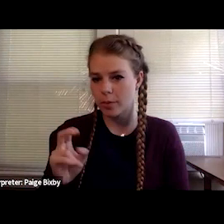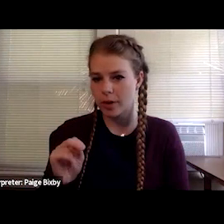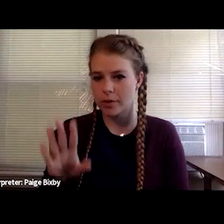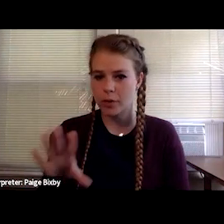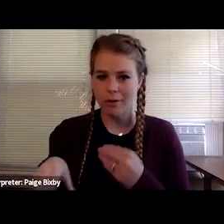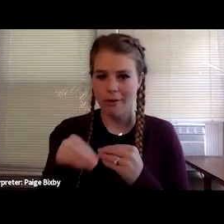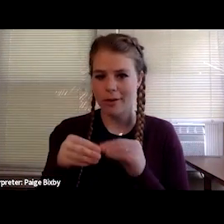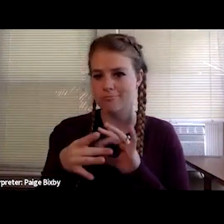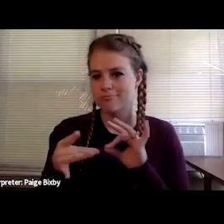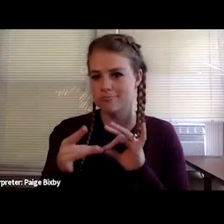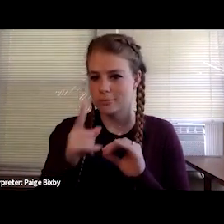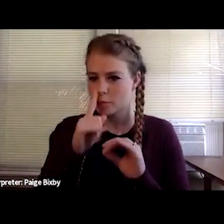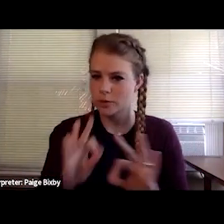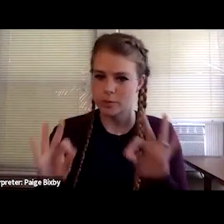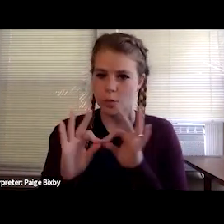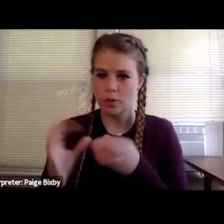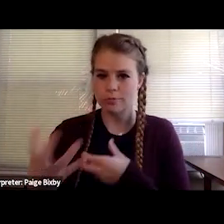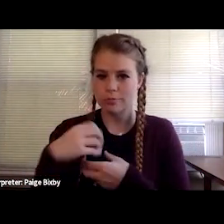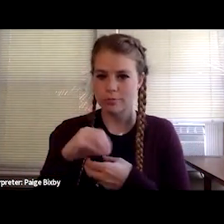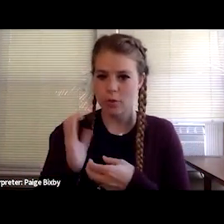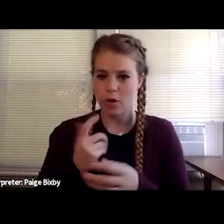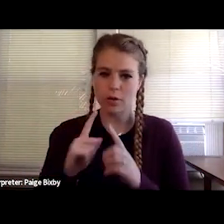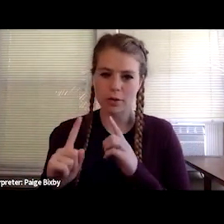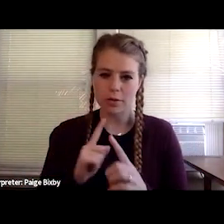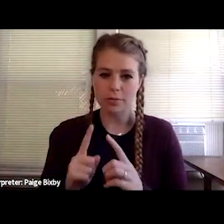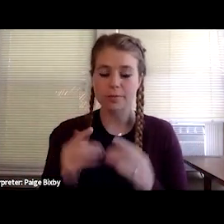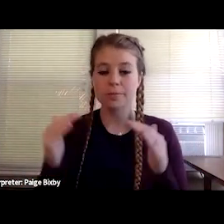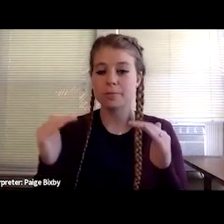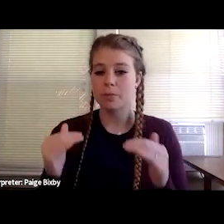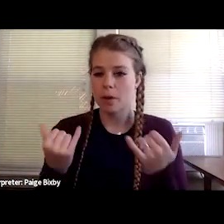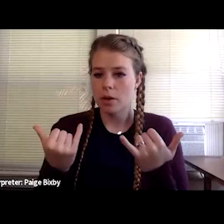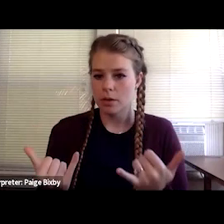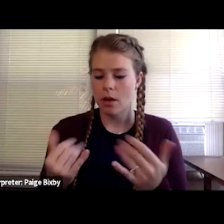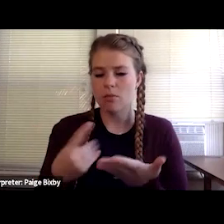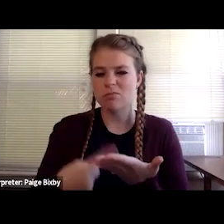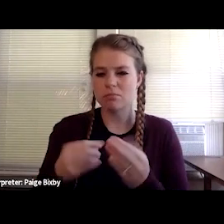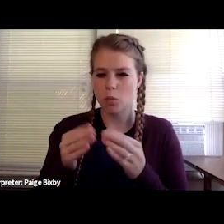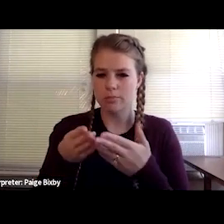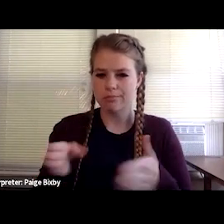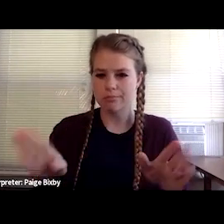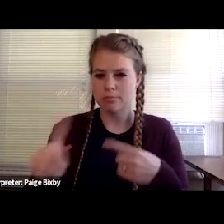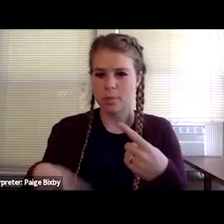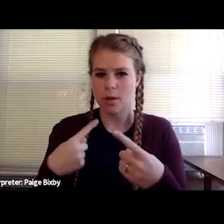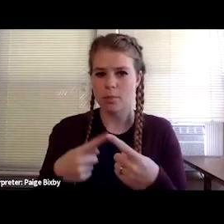It's so important to this conversation. Now we're just going to kind of speak generally about xylazine in Philadelphia.